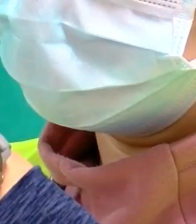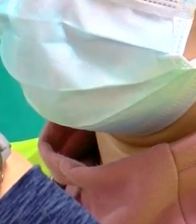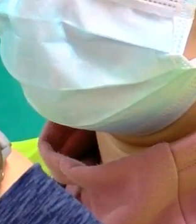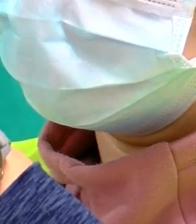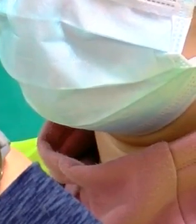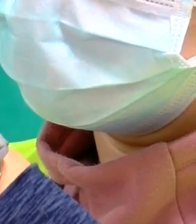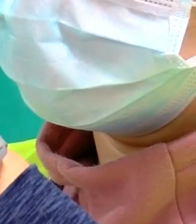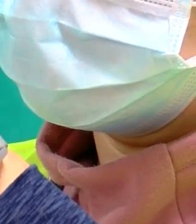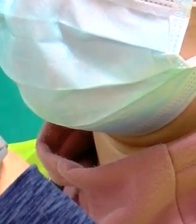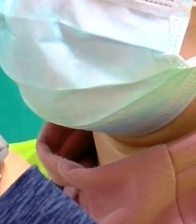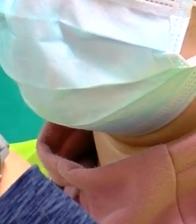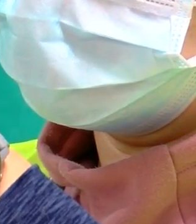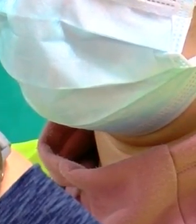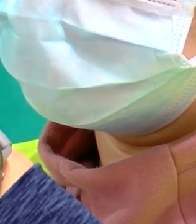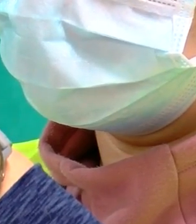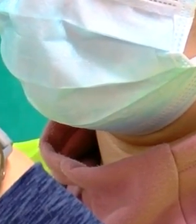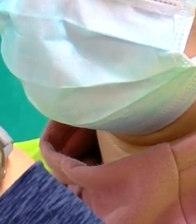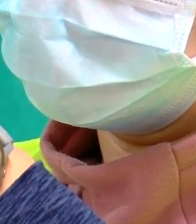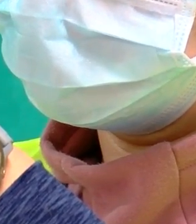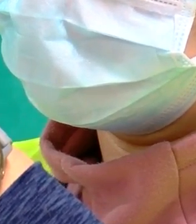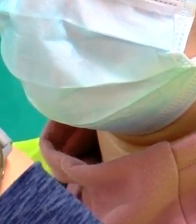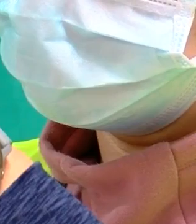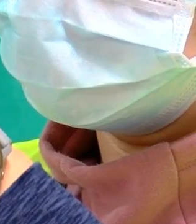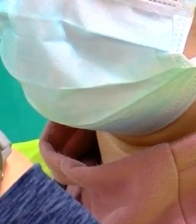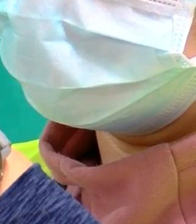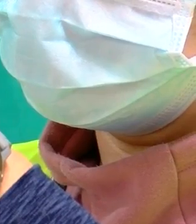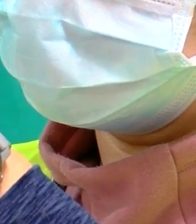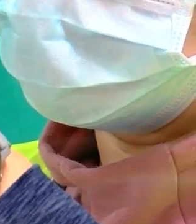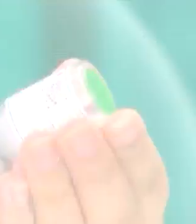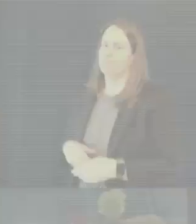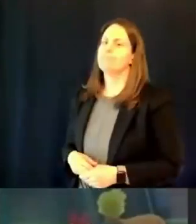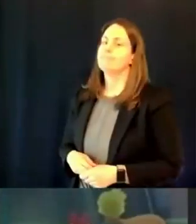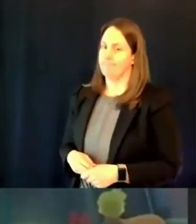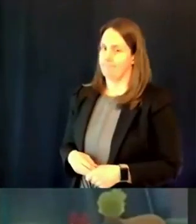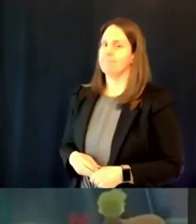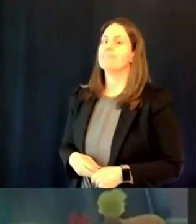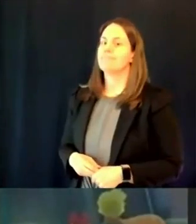TRACK TO REACH HERD IMMUNITY HEALTH OFFICIALS ARE SEEING A